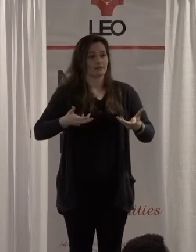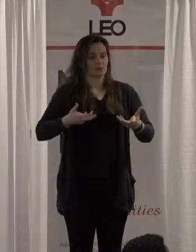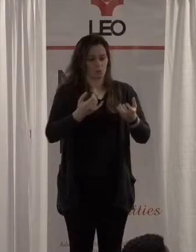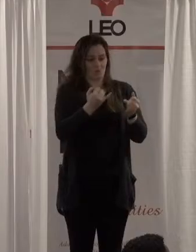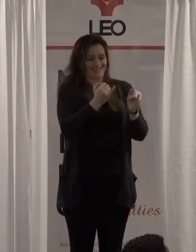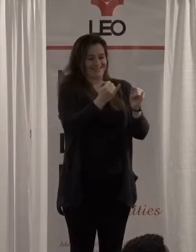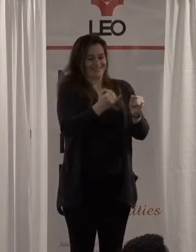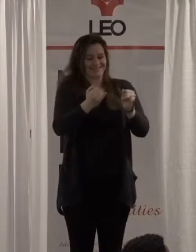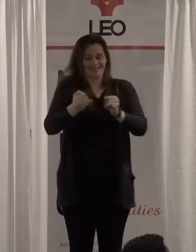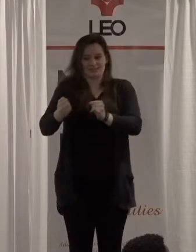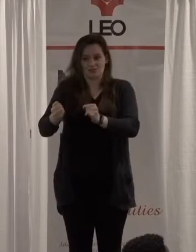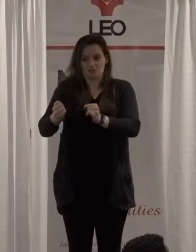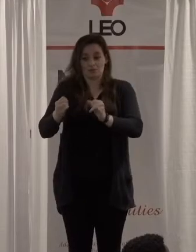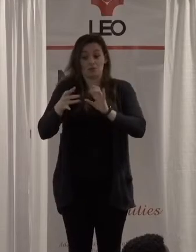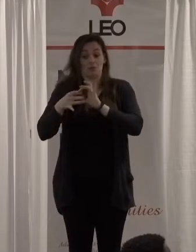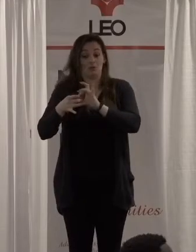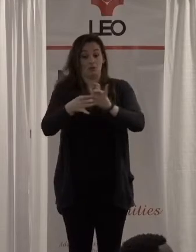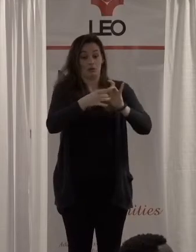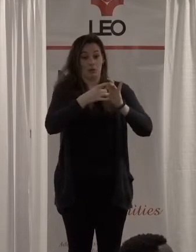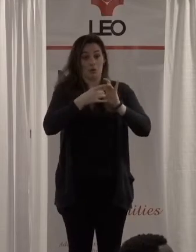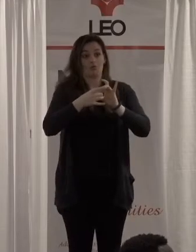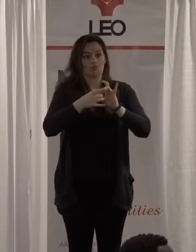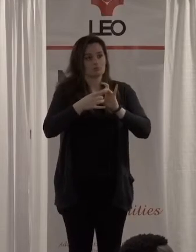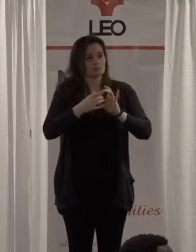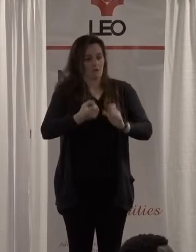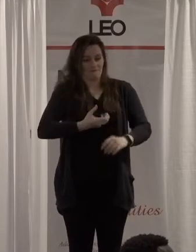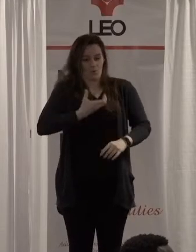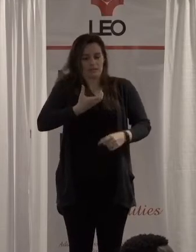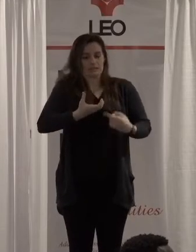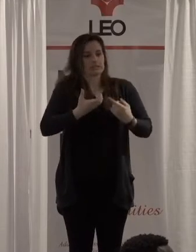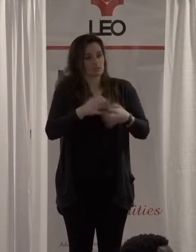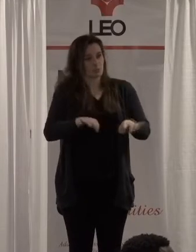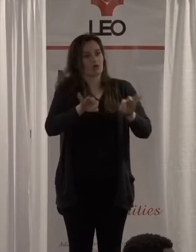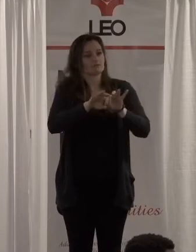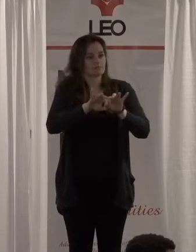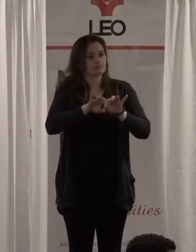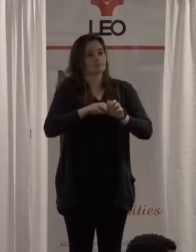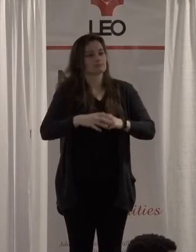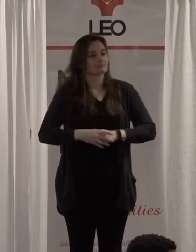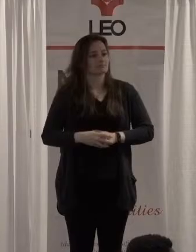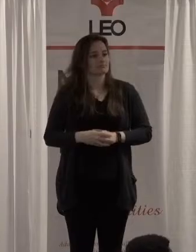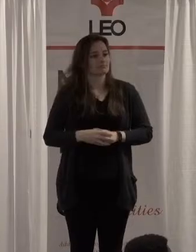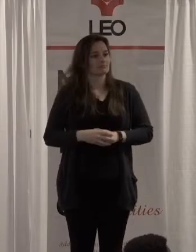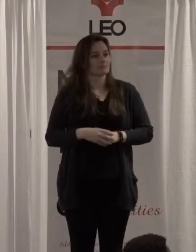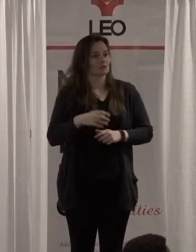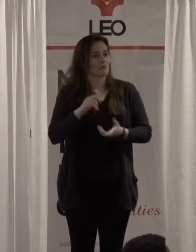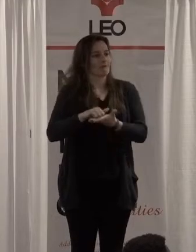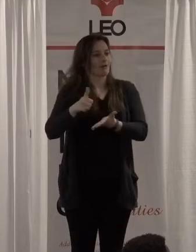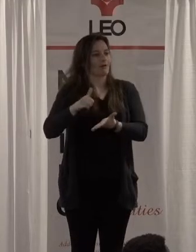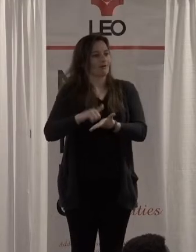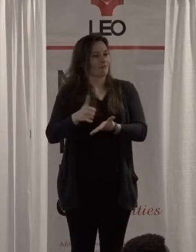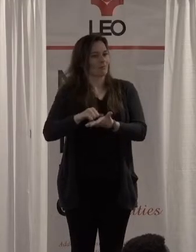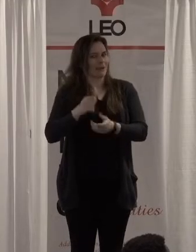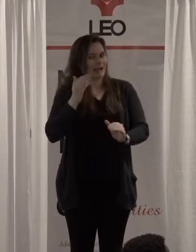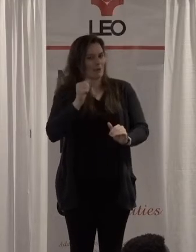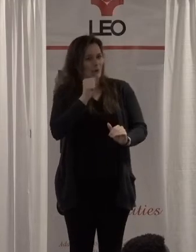THEY MATTER IN THE PURSUIT OF A FULLY ACCESSIBLE PROVINCE. I HOPE THAT'S NOT ME.